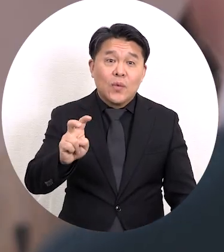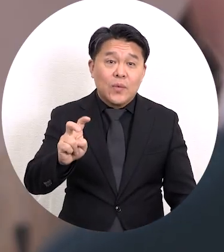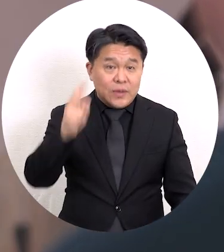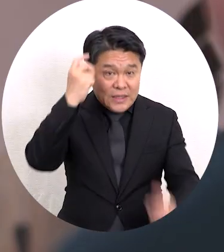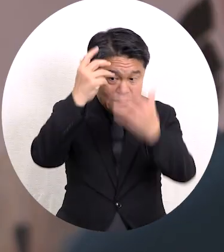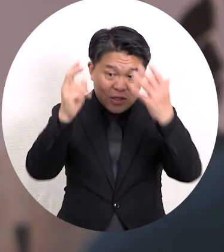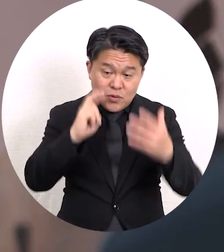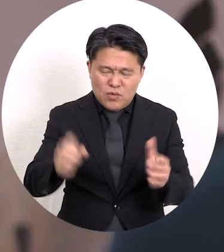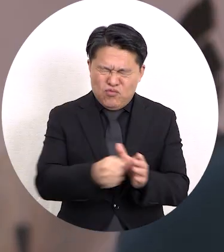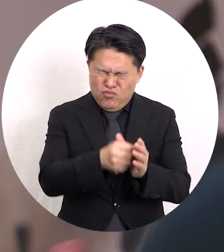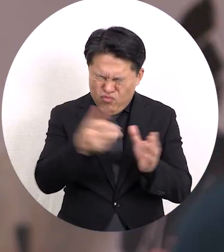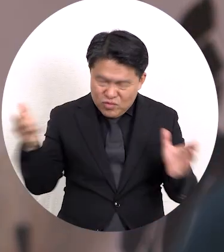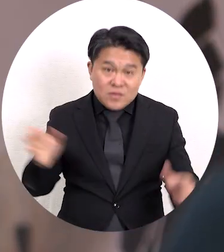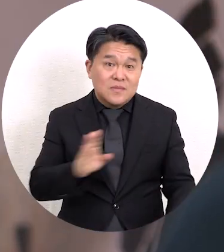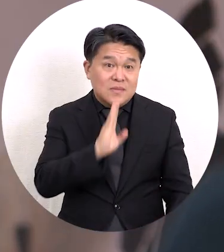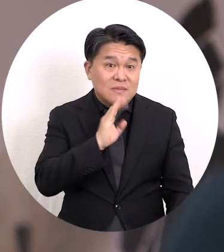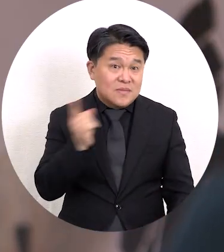was very influential in the United States, right?